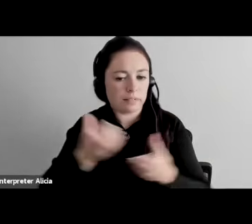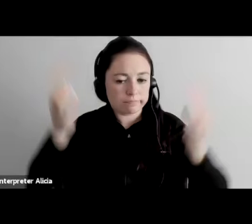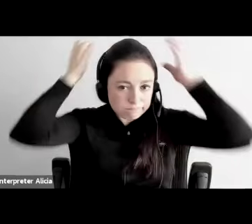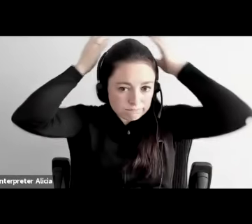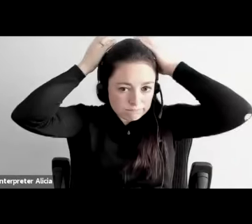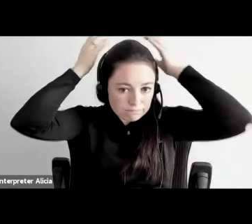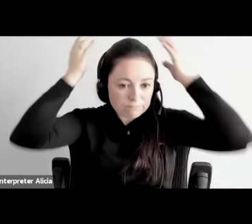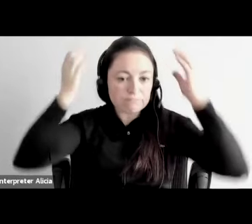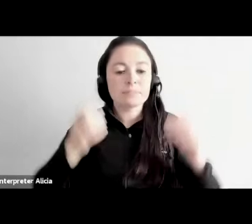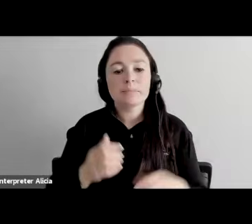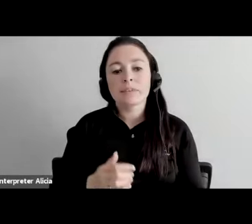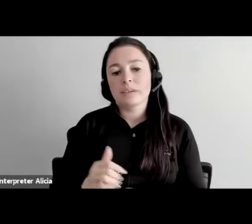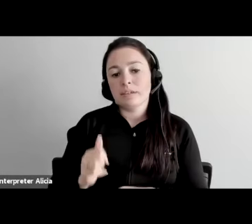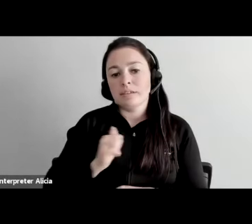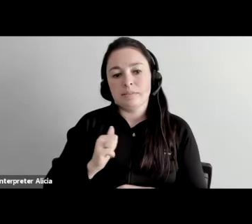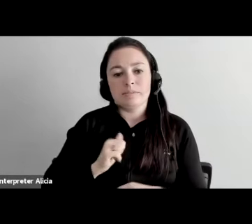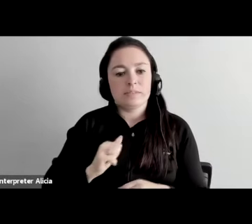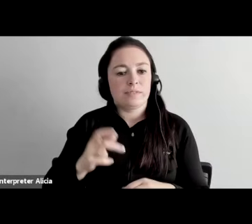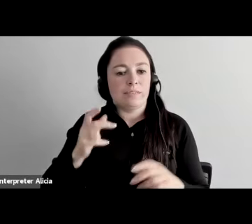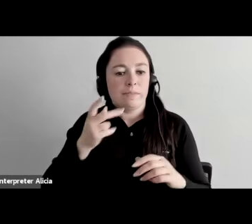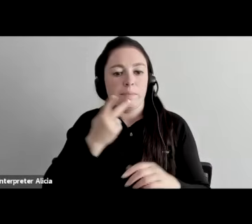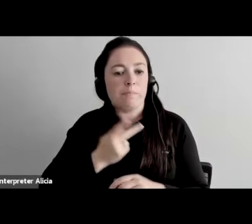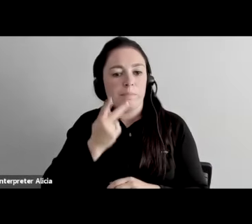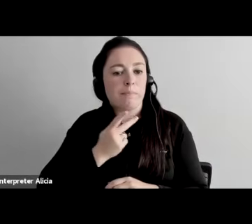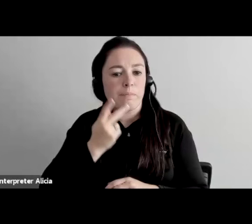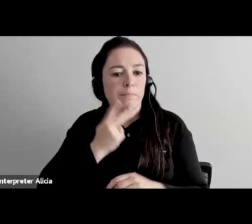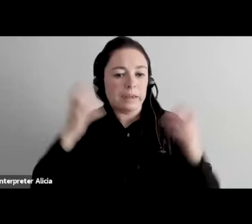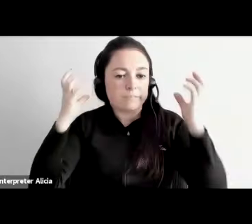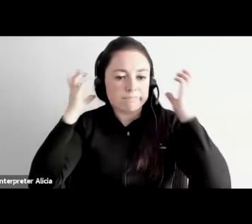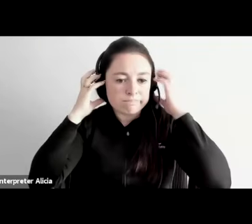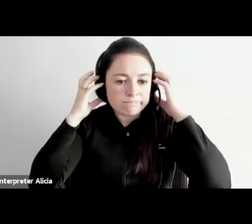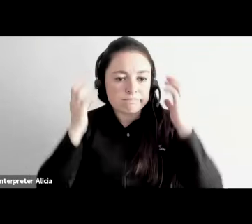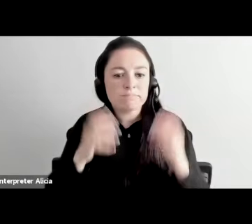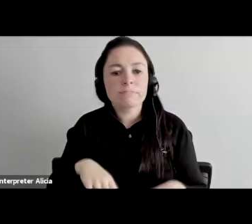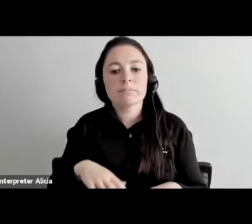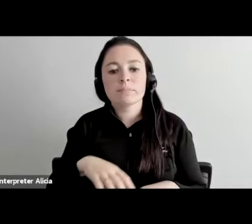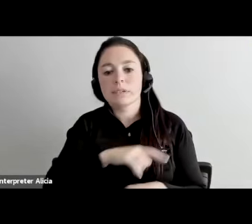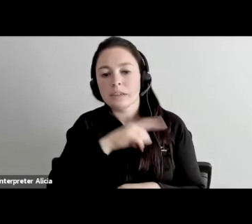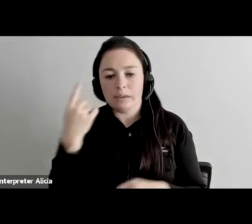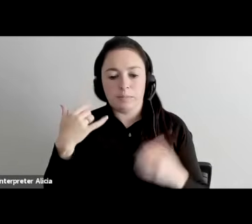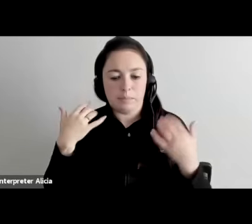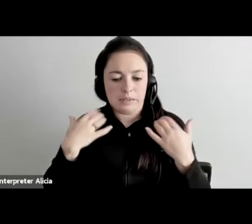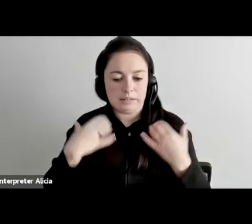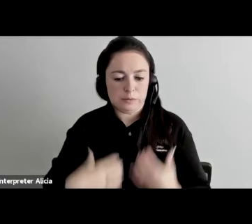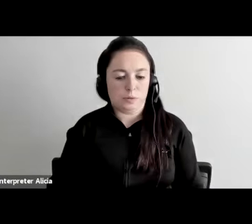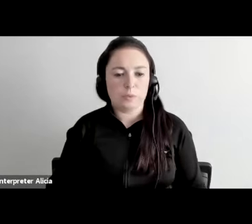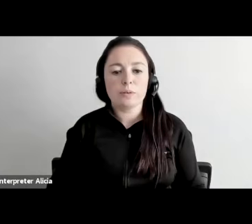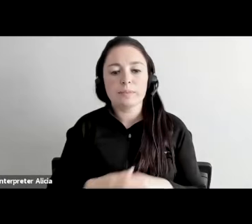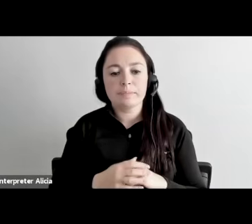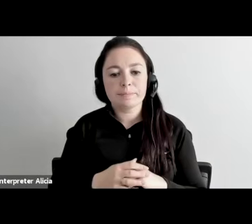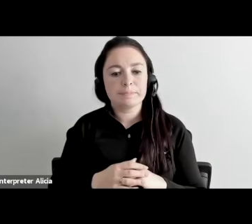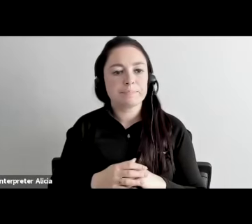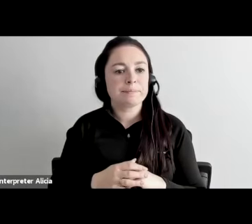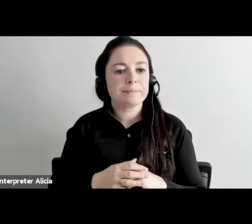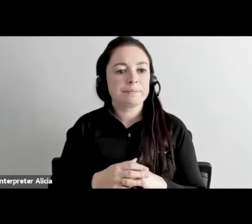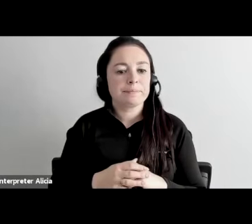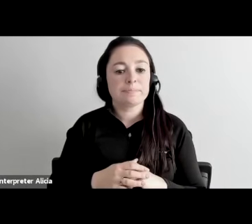I'm wearing pink headphones and a black sweater. Before we get started with today's